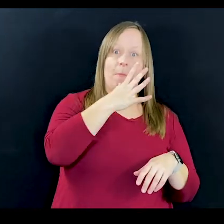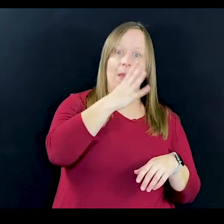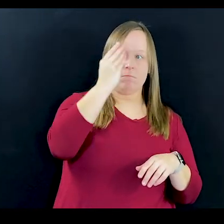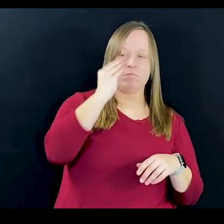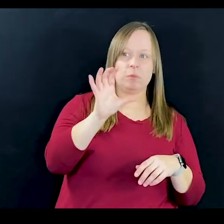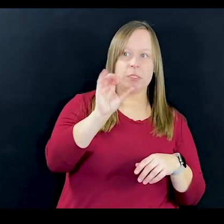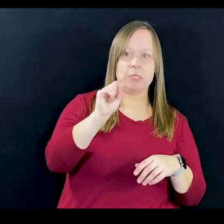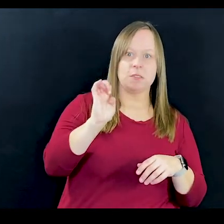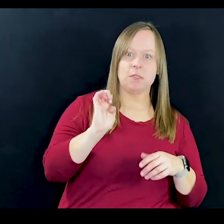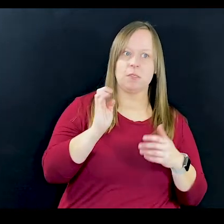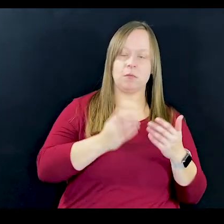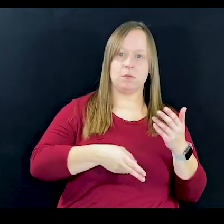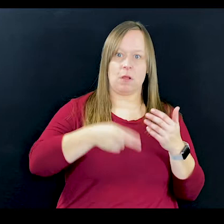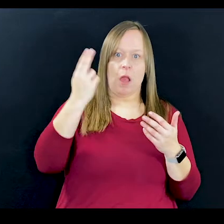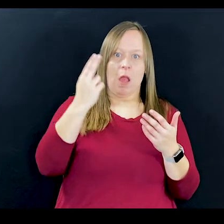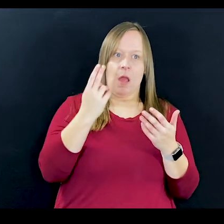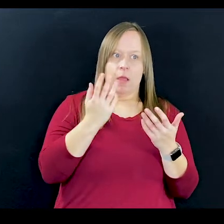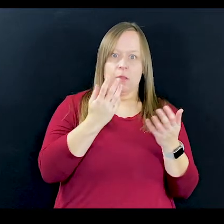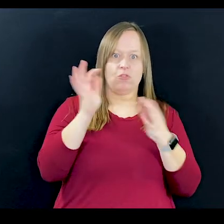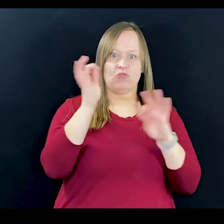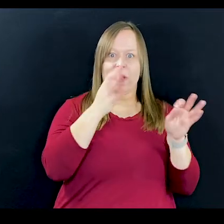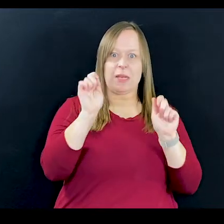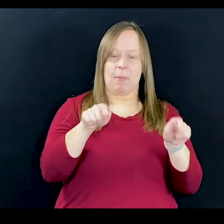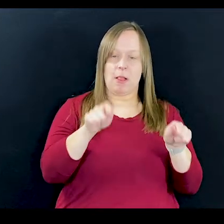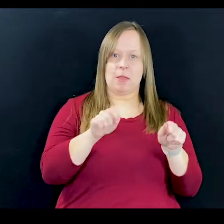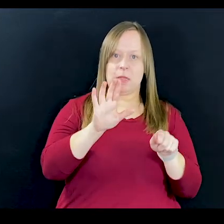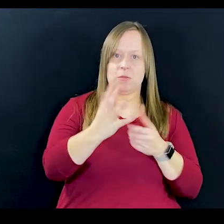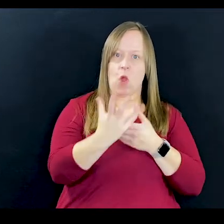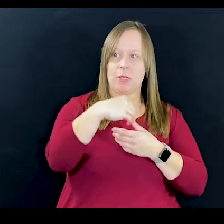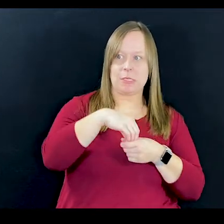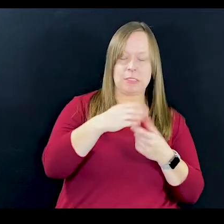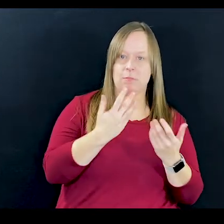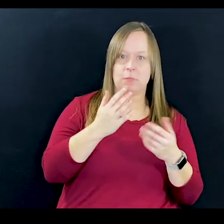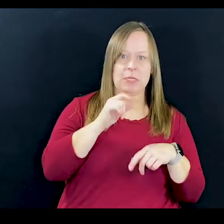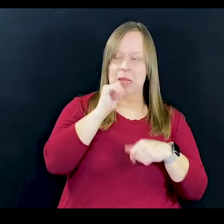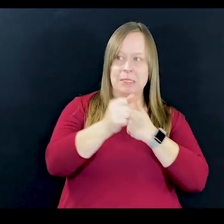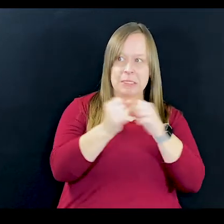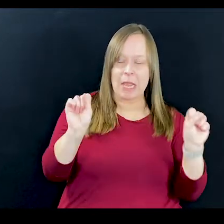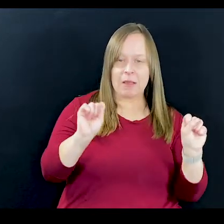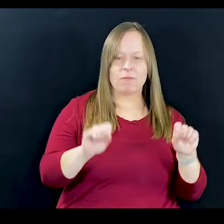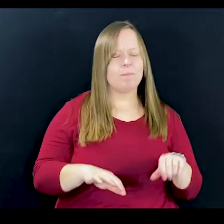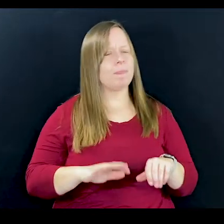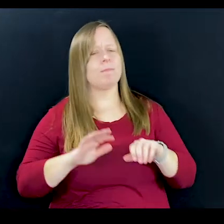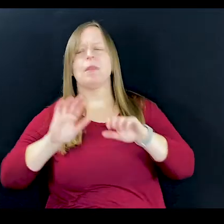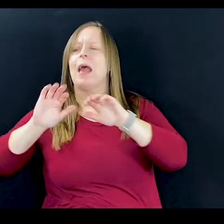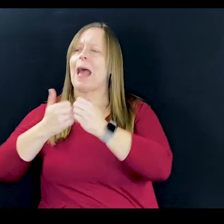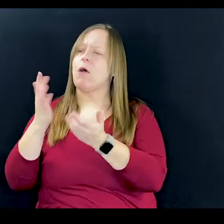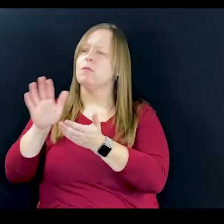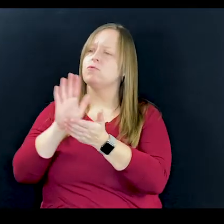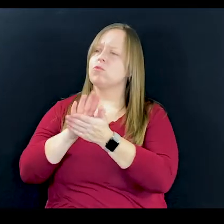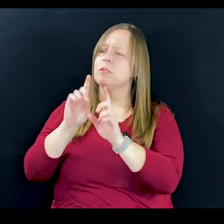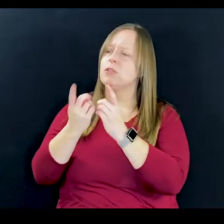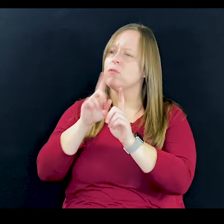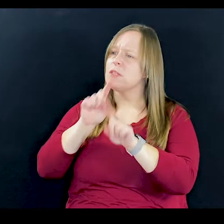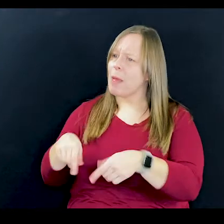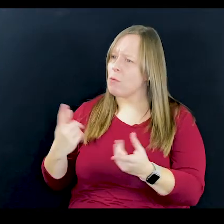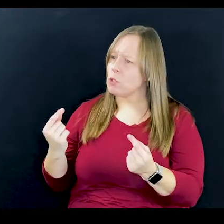for her son who had a high degree of distractibility. K: How did the school district respond to the parents request?